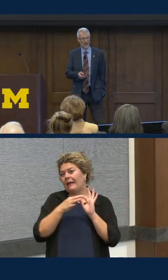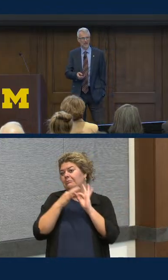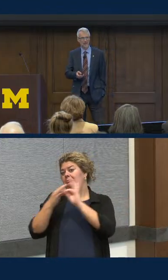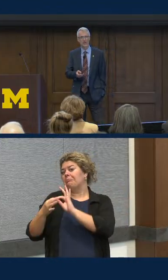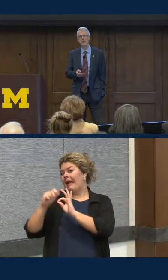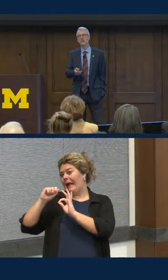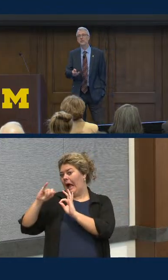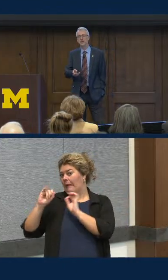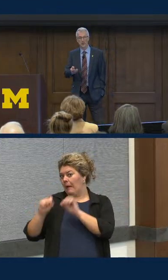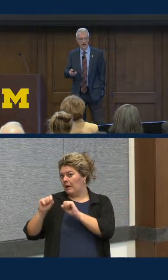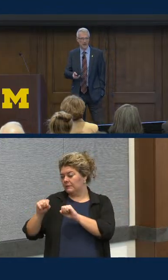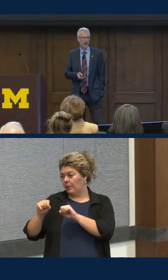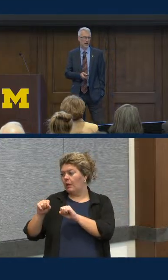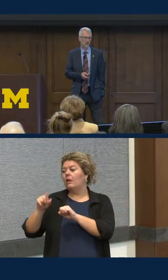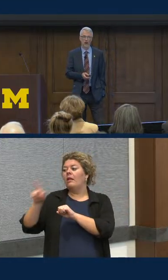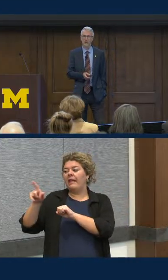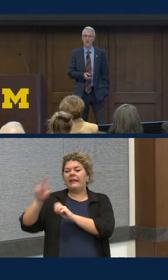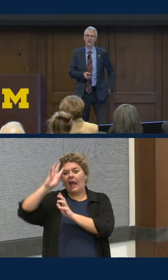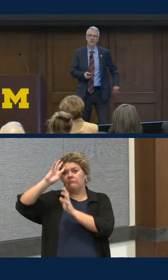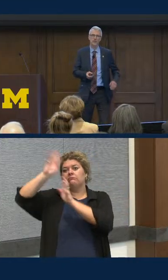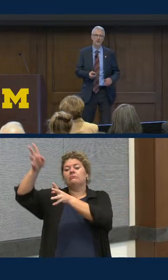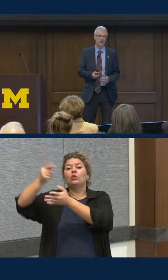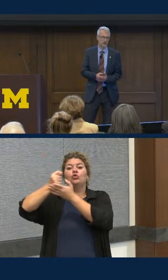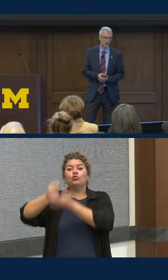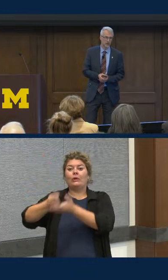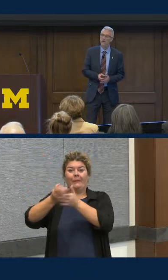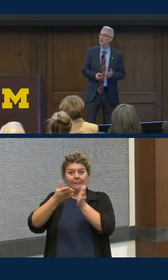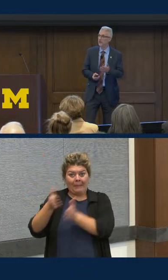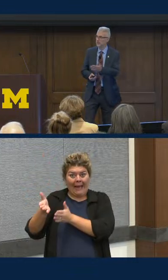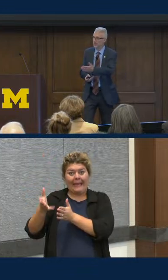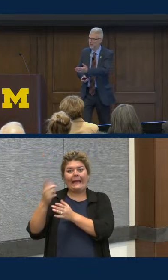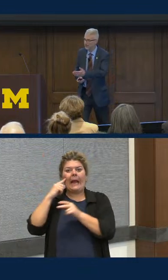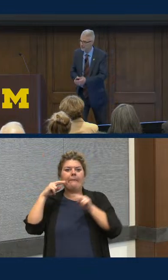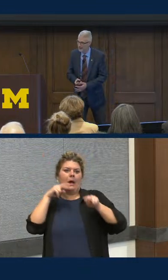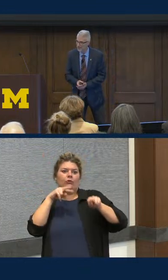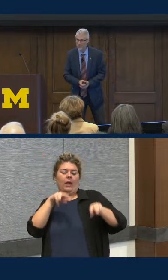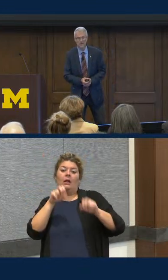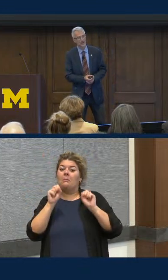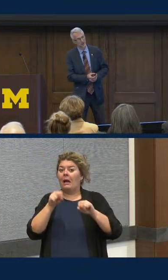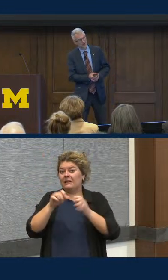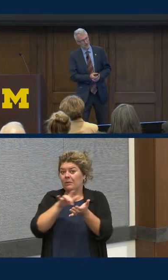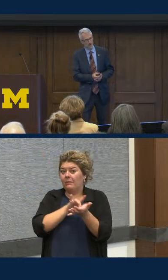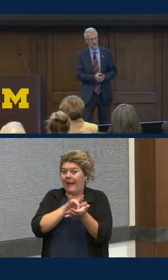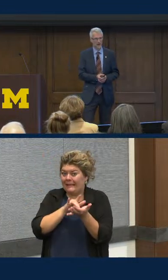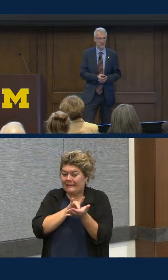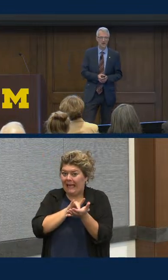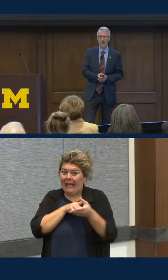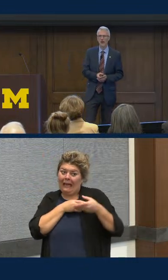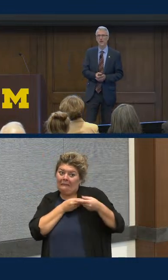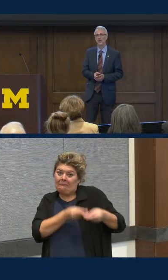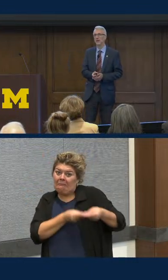afford treatment planning and monitoring. The treatment could be pharmaceuticals like we heard